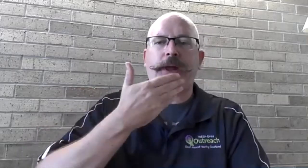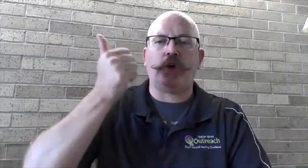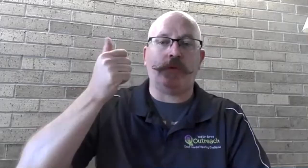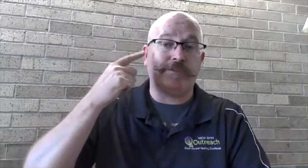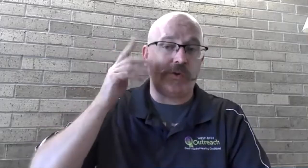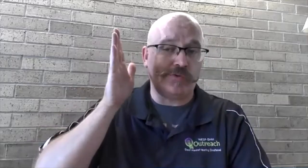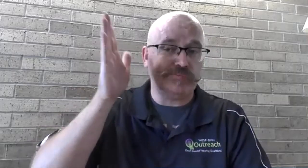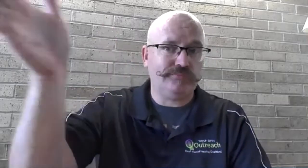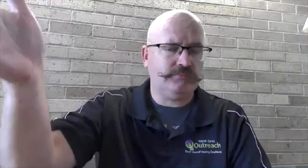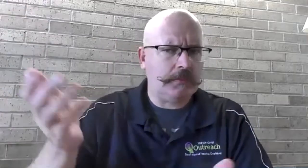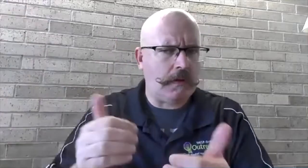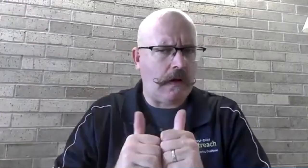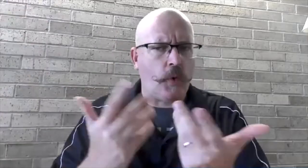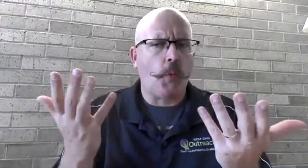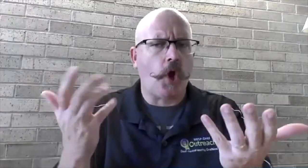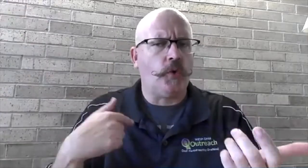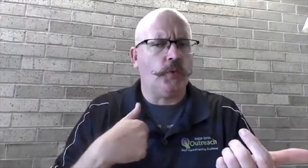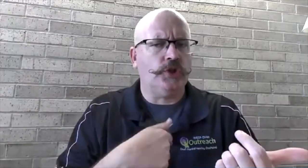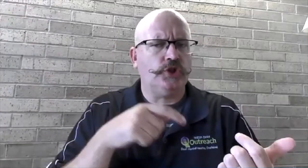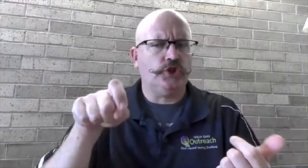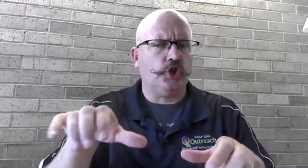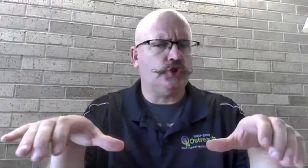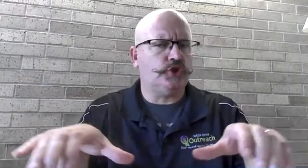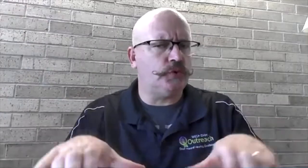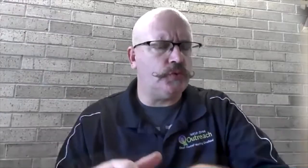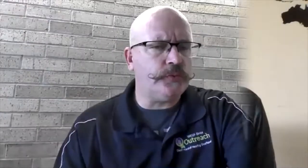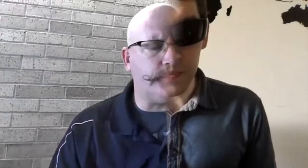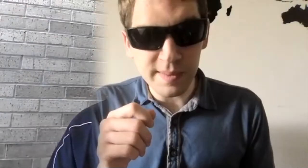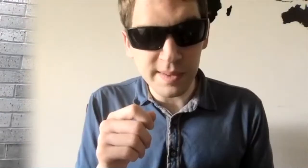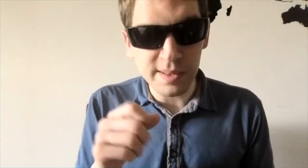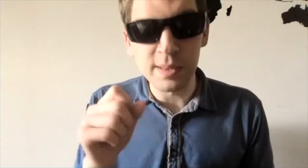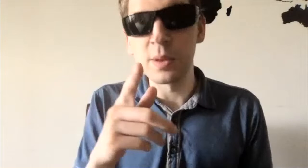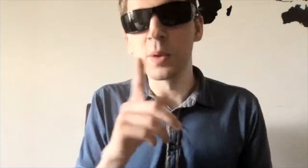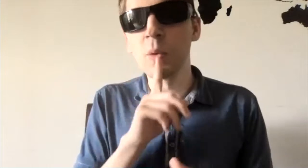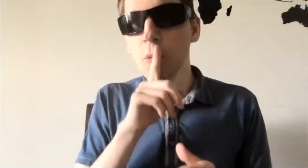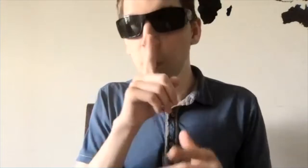is we want to make the world better. So how can we do that?